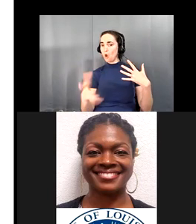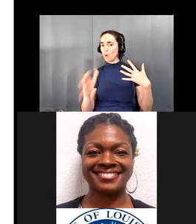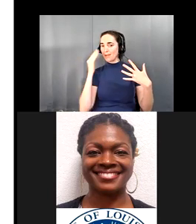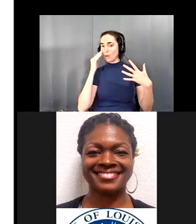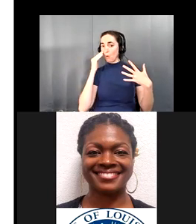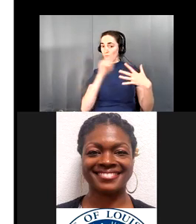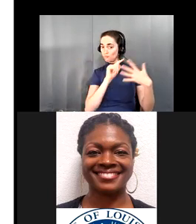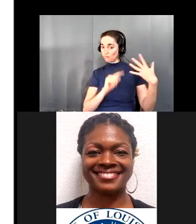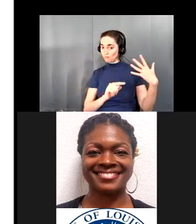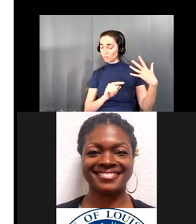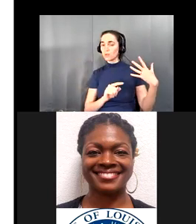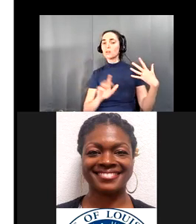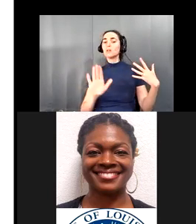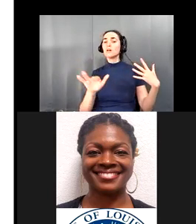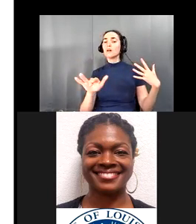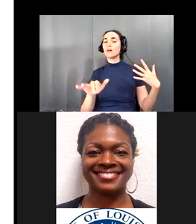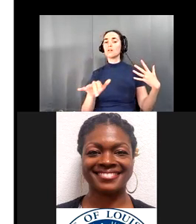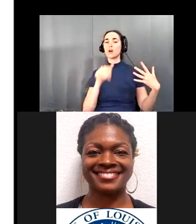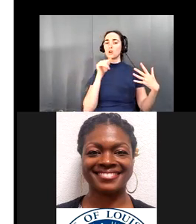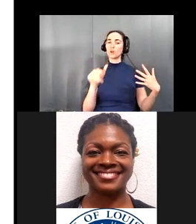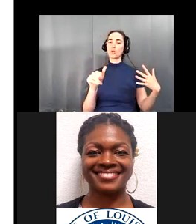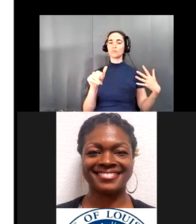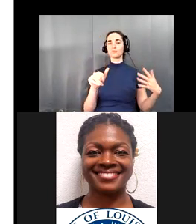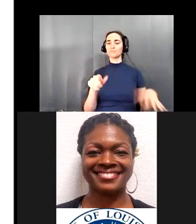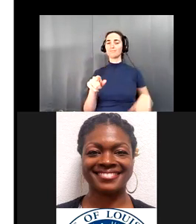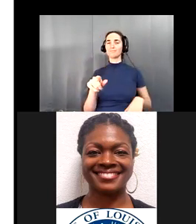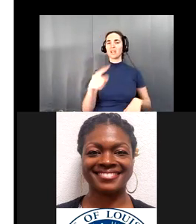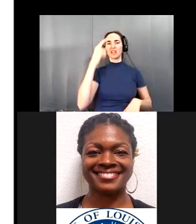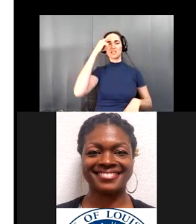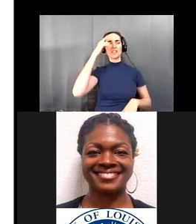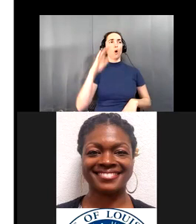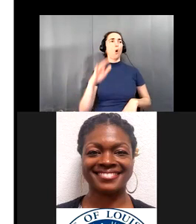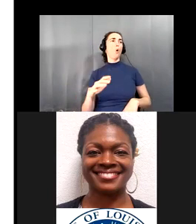16:12:38 Don't get in the thought process that this wandering only occurs in little